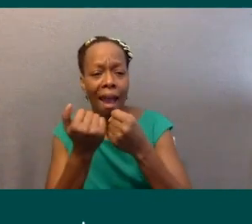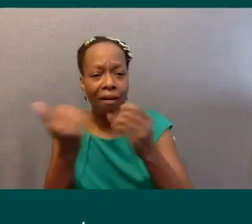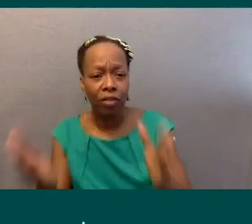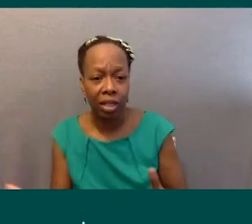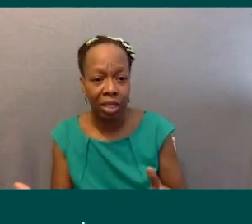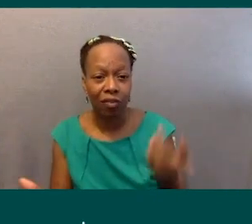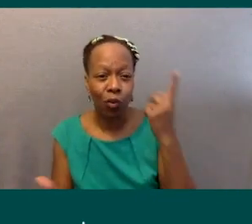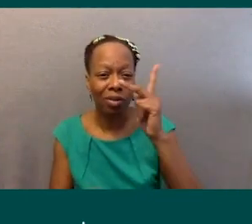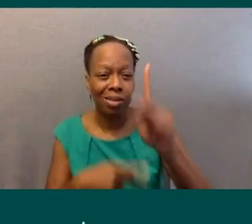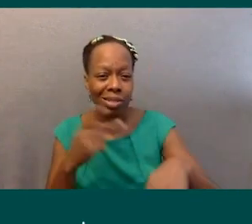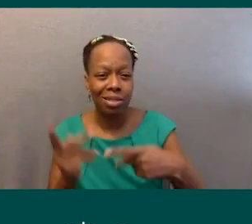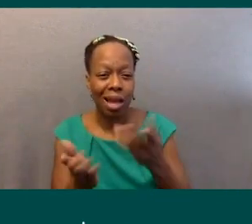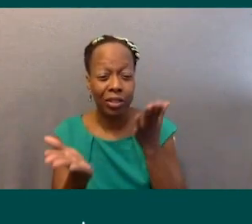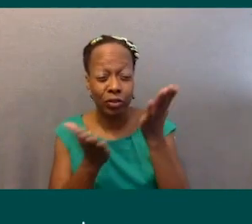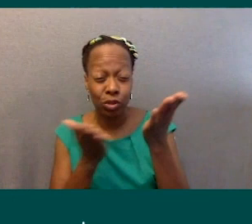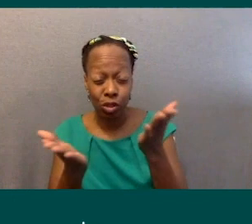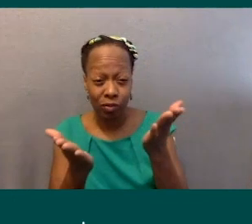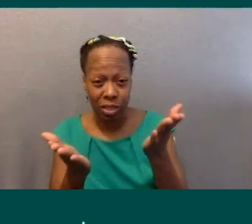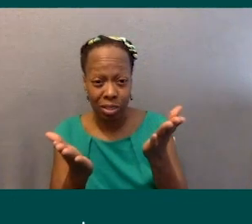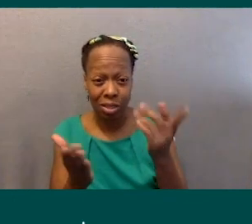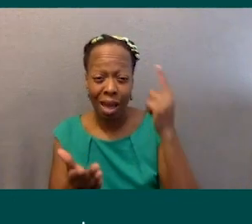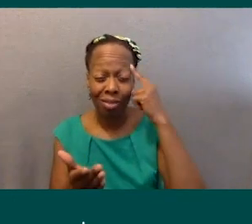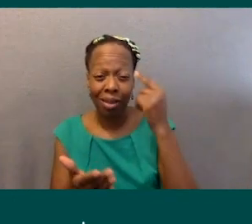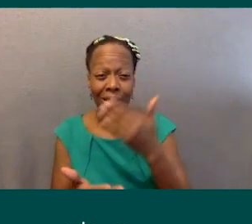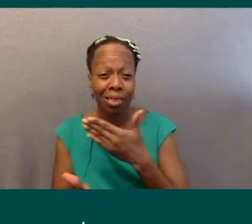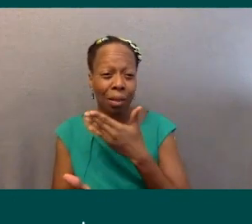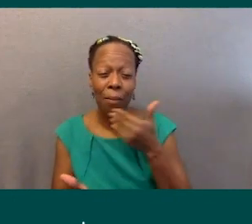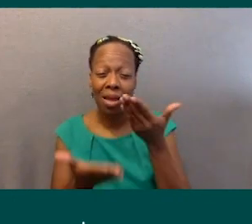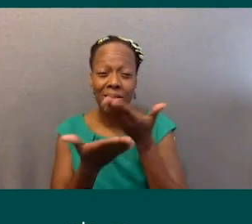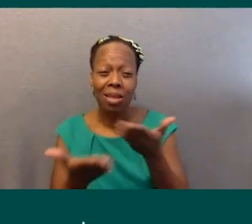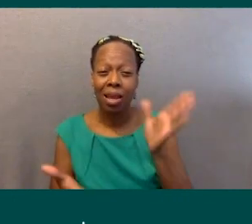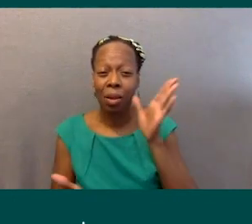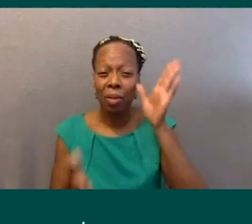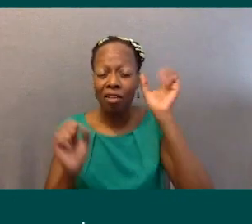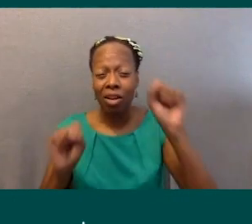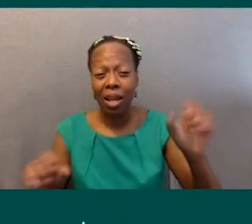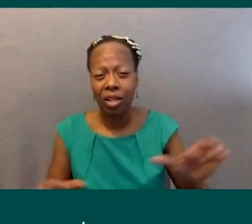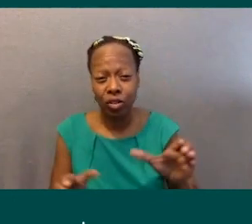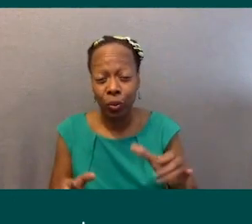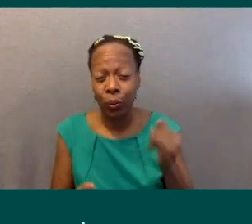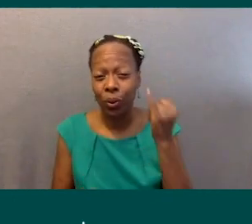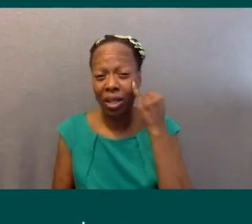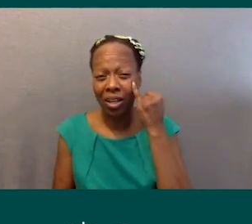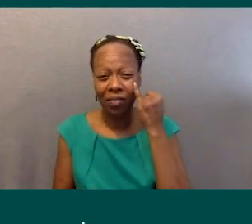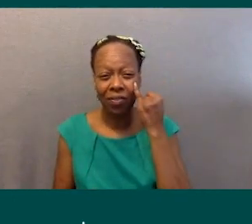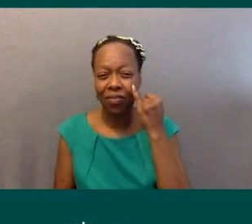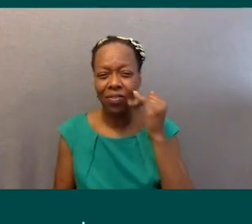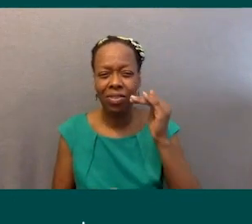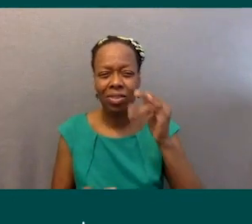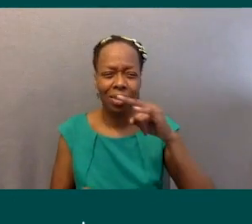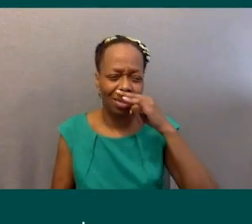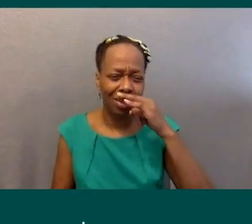I think the best thing that a parent can do is if the child, their IEP doesn't seem to make sense,